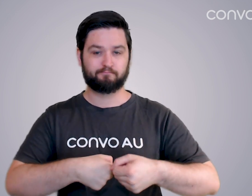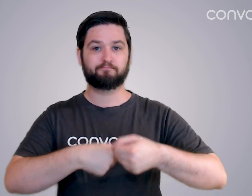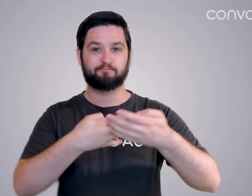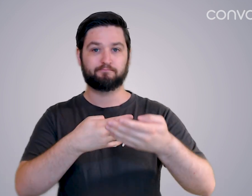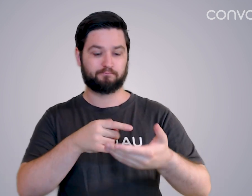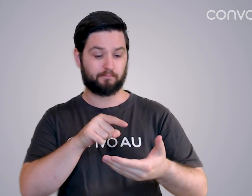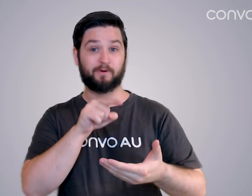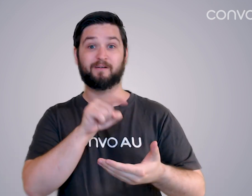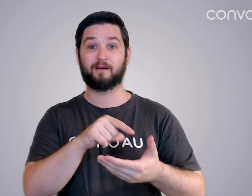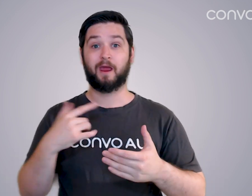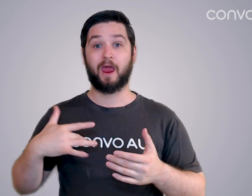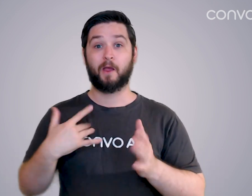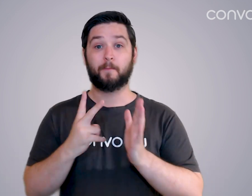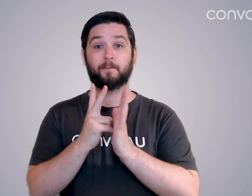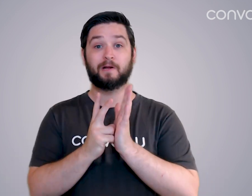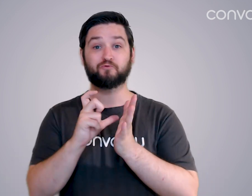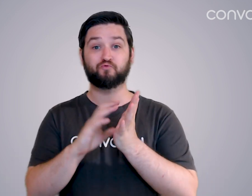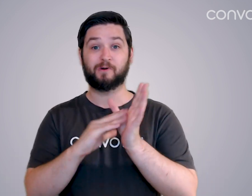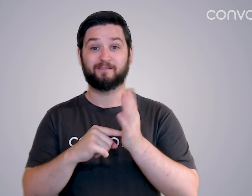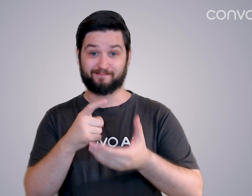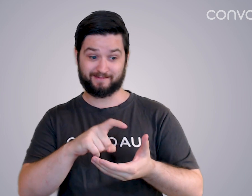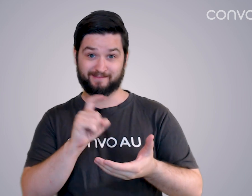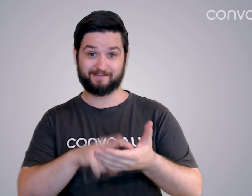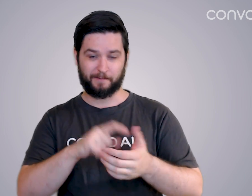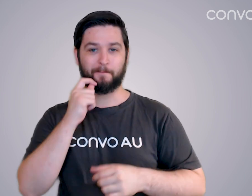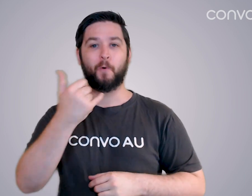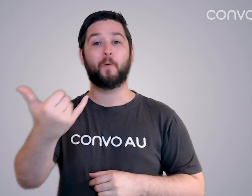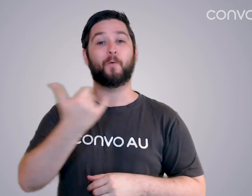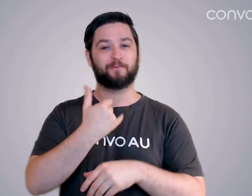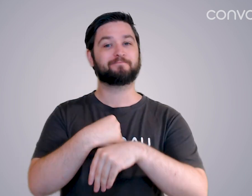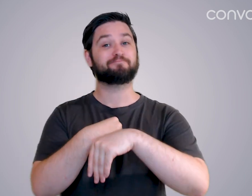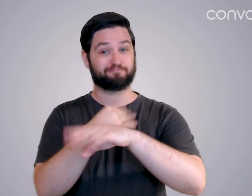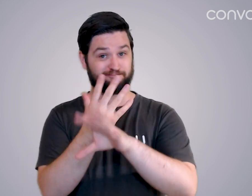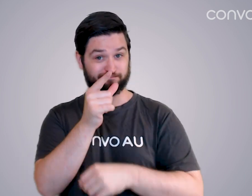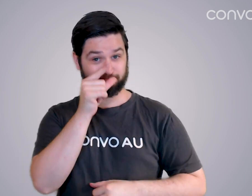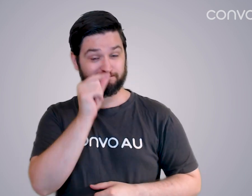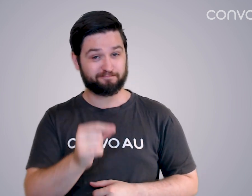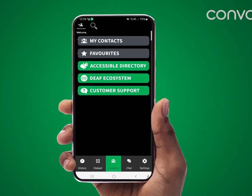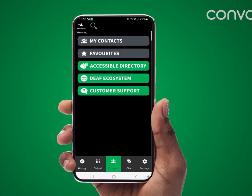Then, click on “live video chat”, and that will start a video call with us.